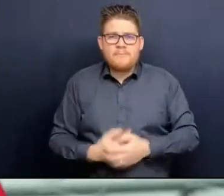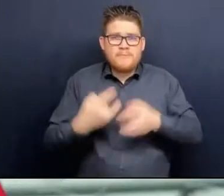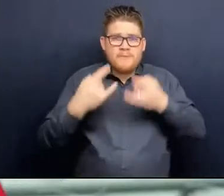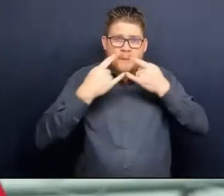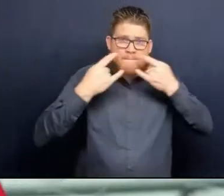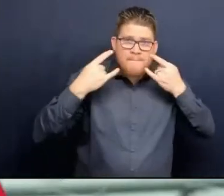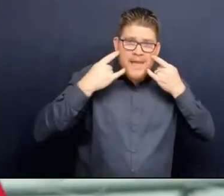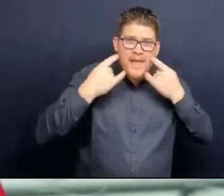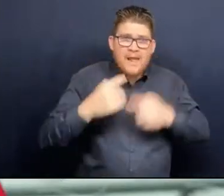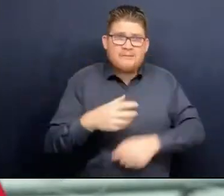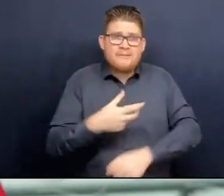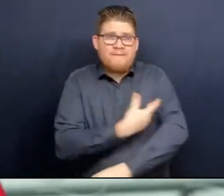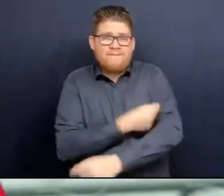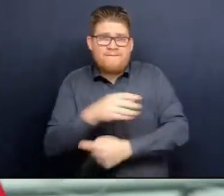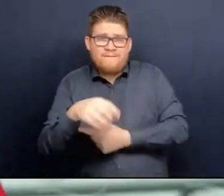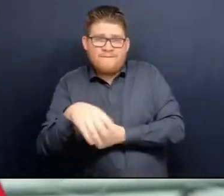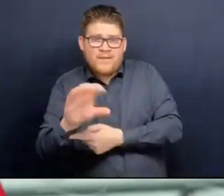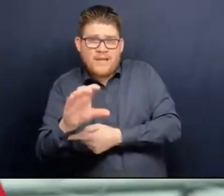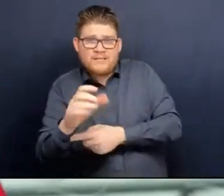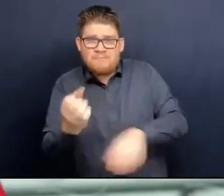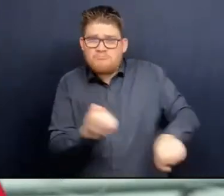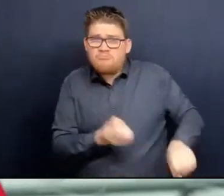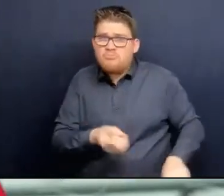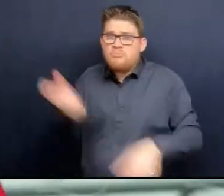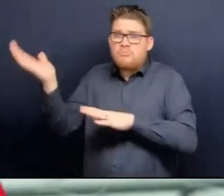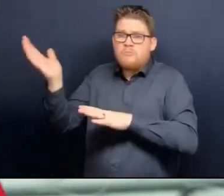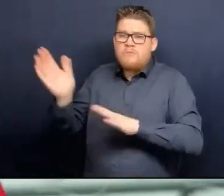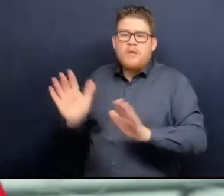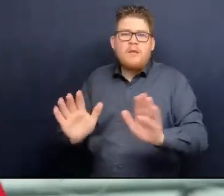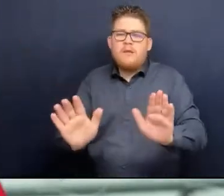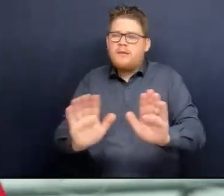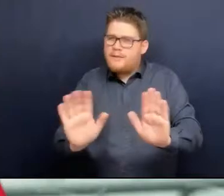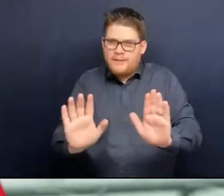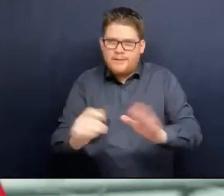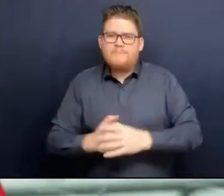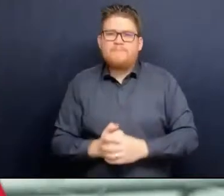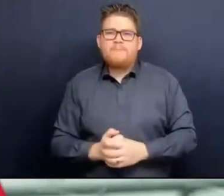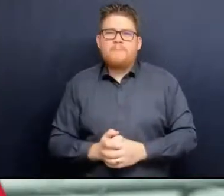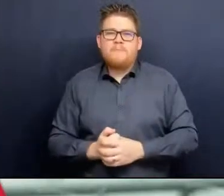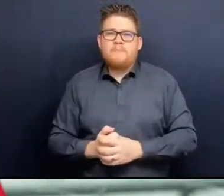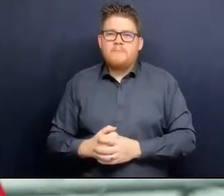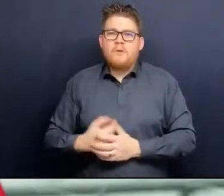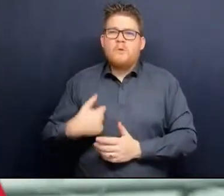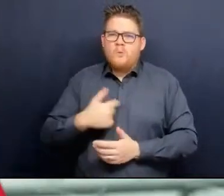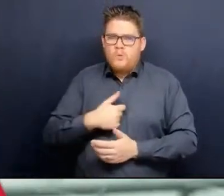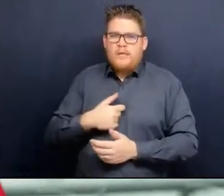abandon. They are things that helped us that worked there. Part of the strategies that